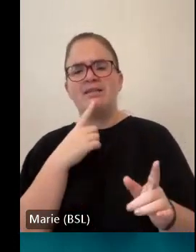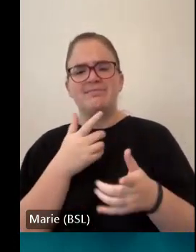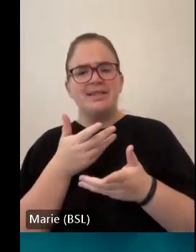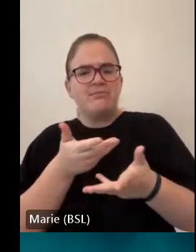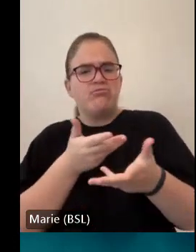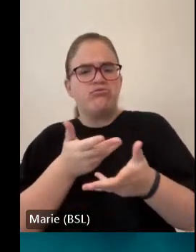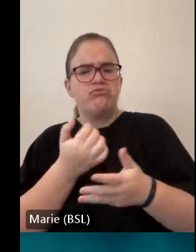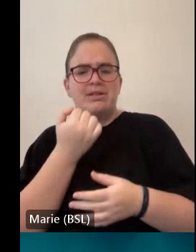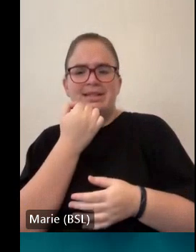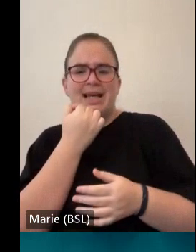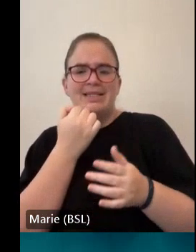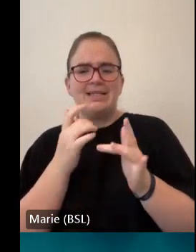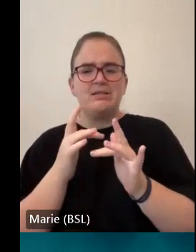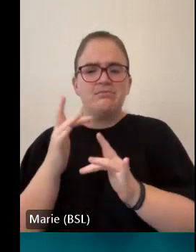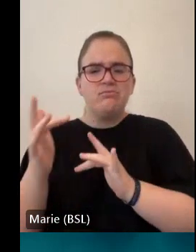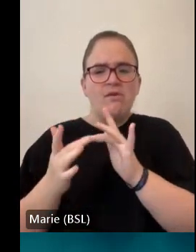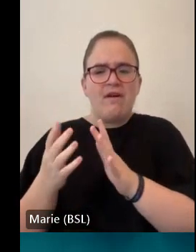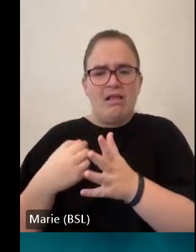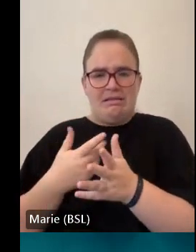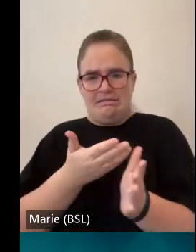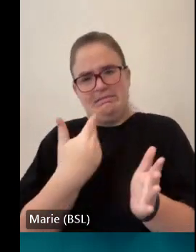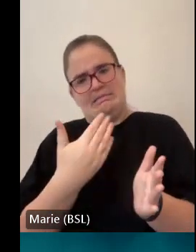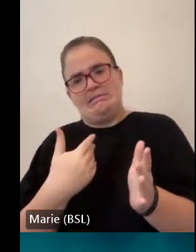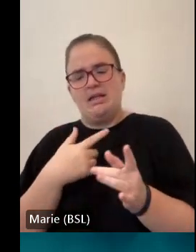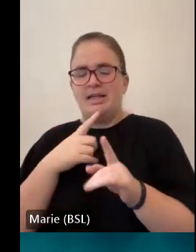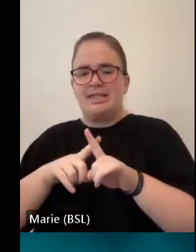So they're engaging in a communication, other